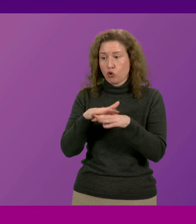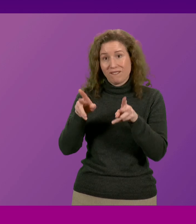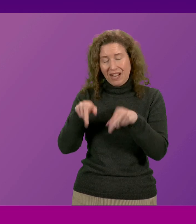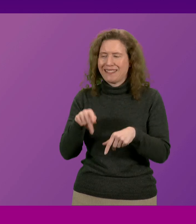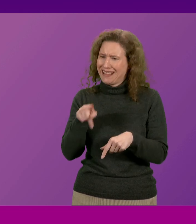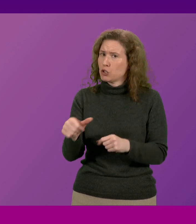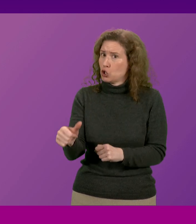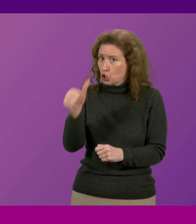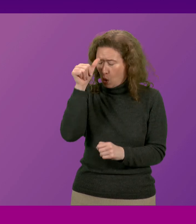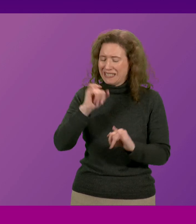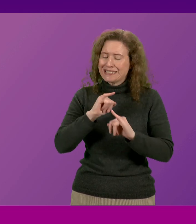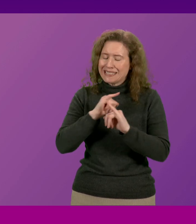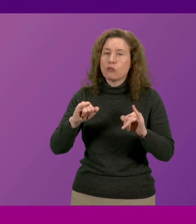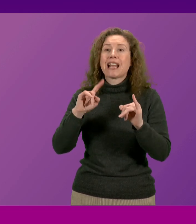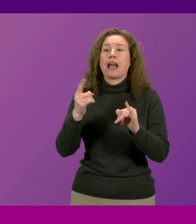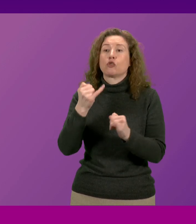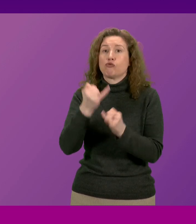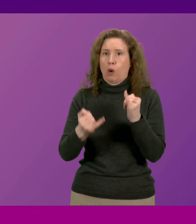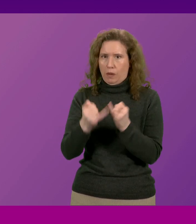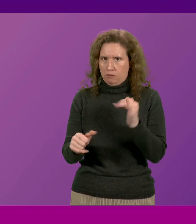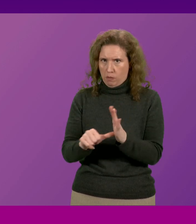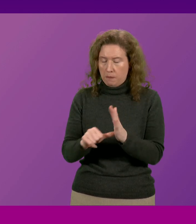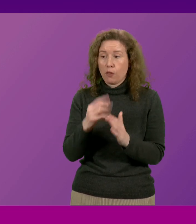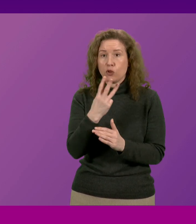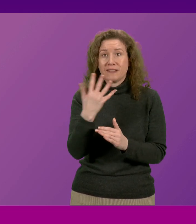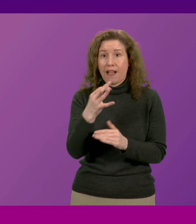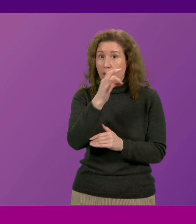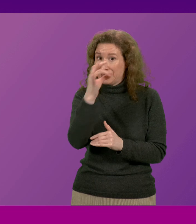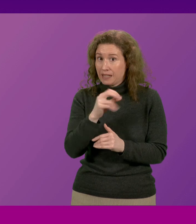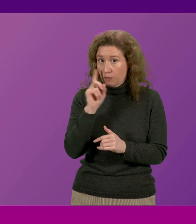serious and growing problem. Thirty-five per cent of women between the ages of 16